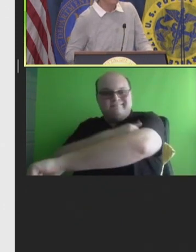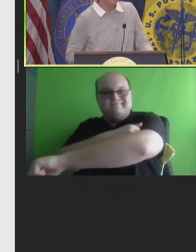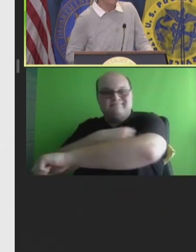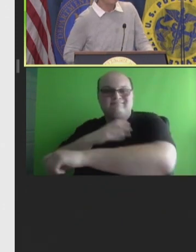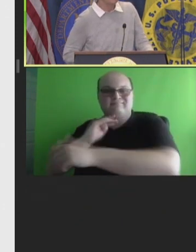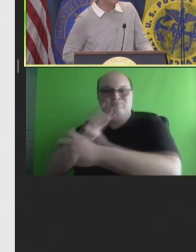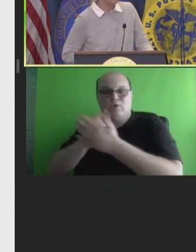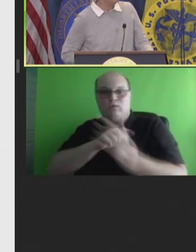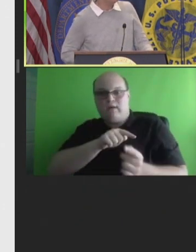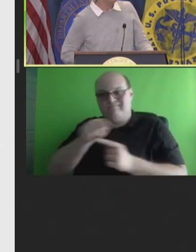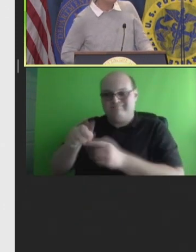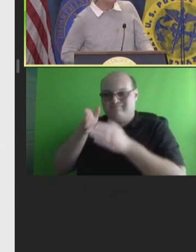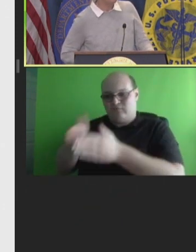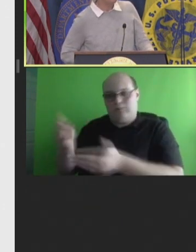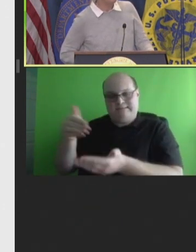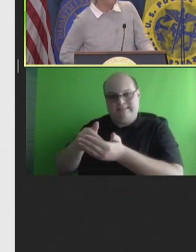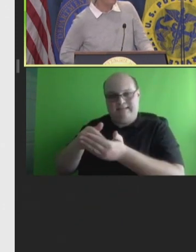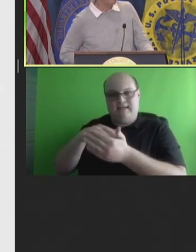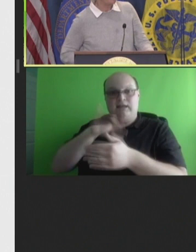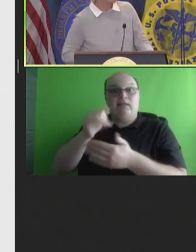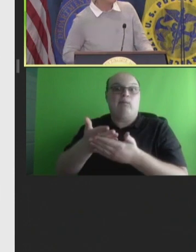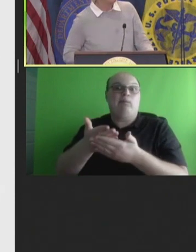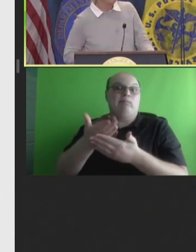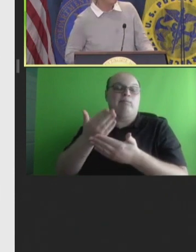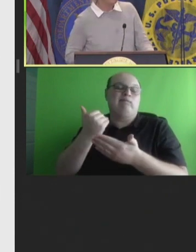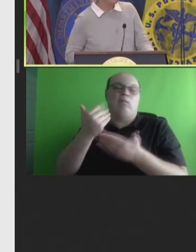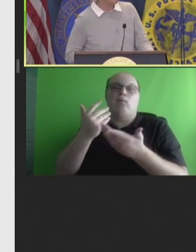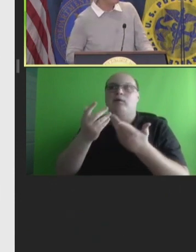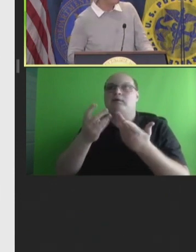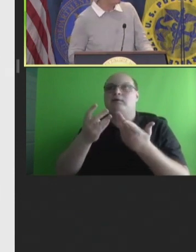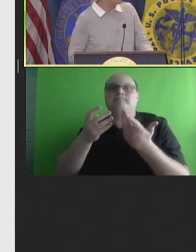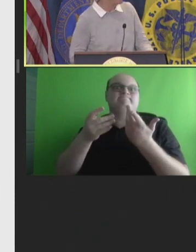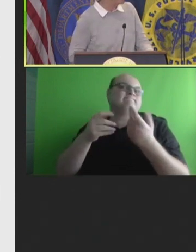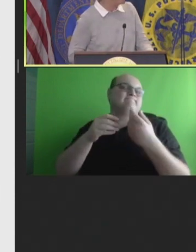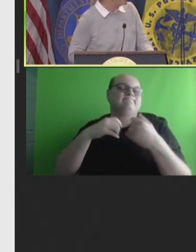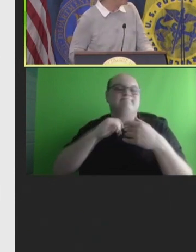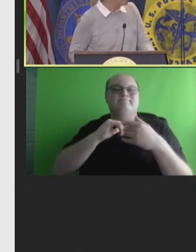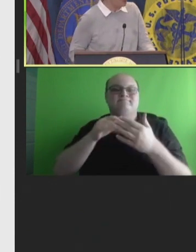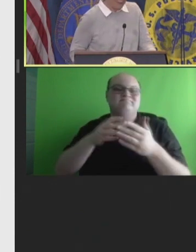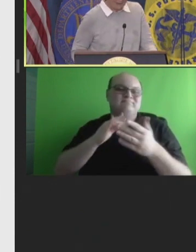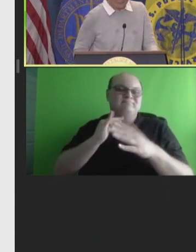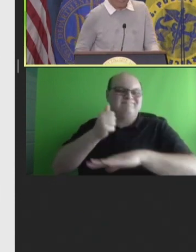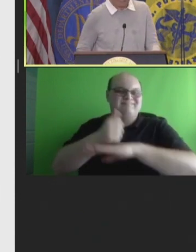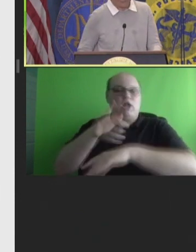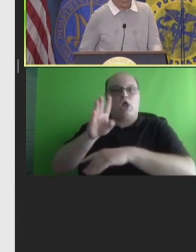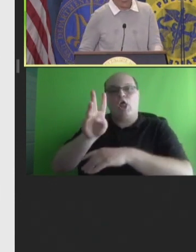This was before, you know, we had to come out with implementation of the bridge program. So,